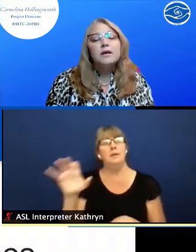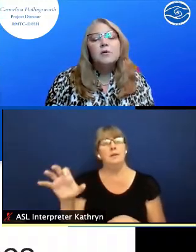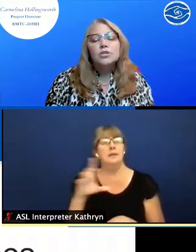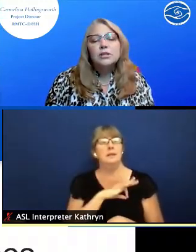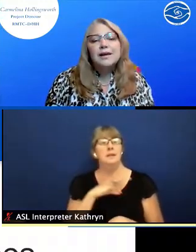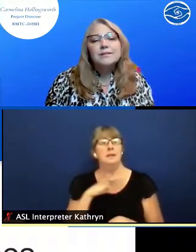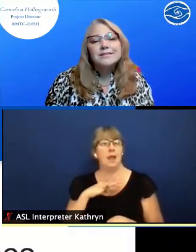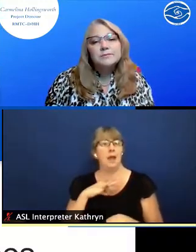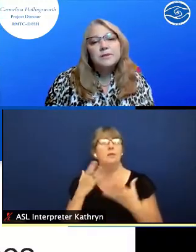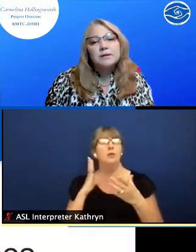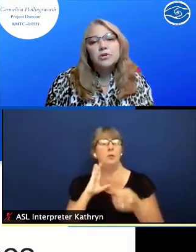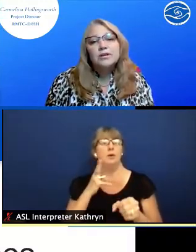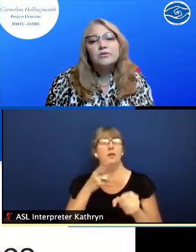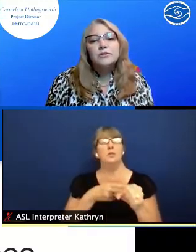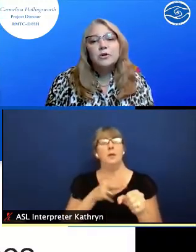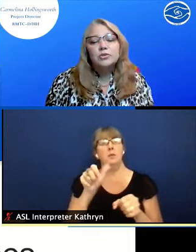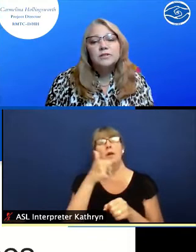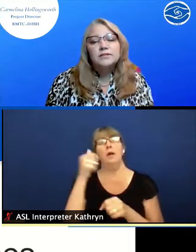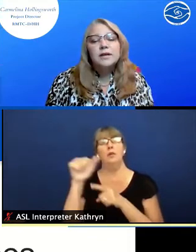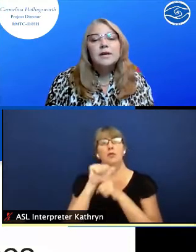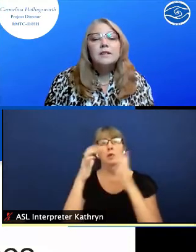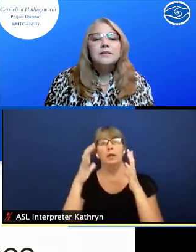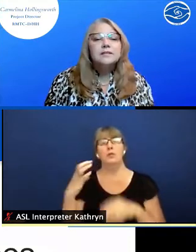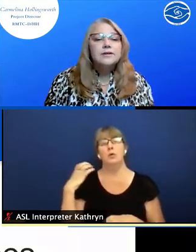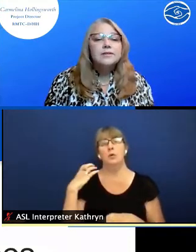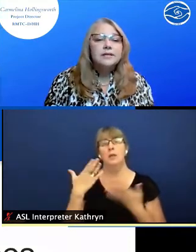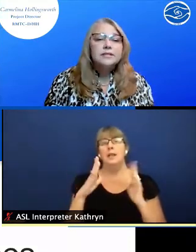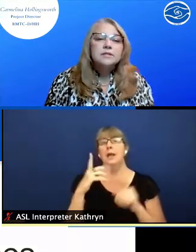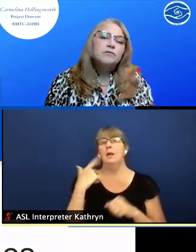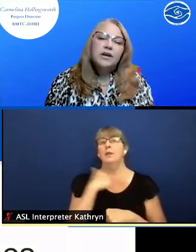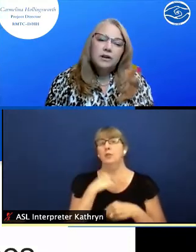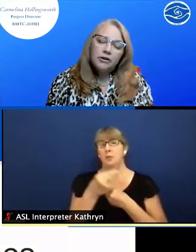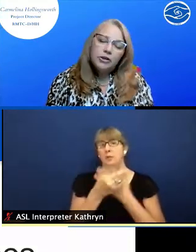which allows them to become trainers and coaches. This allows us to provide ongoing